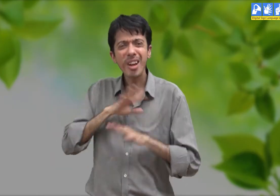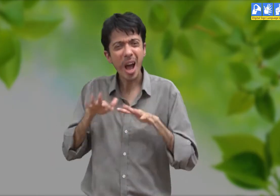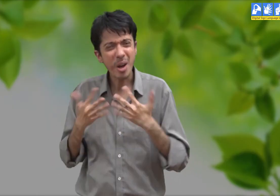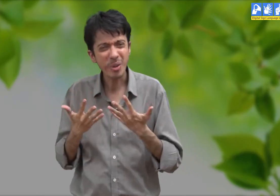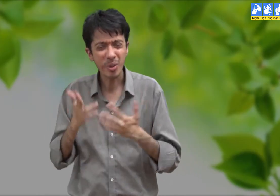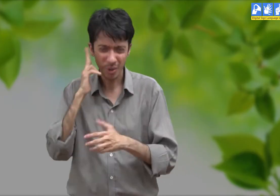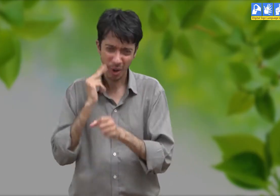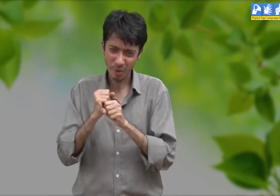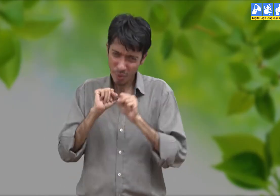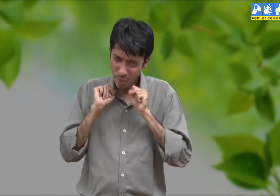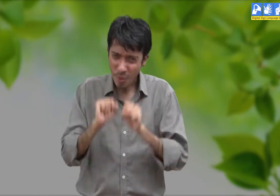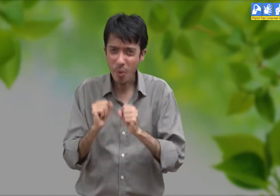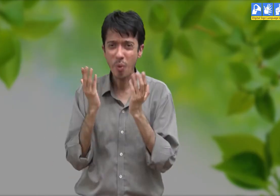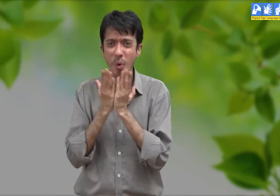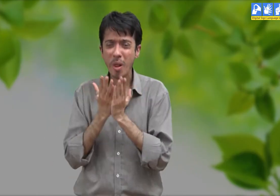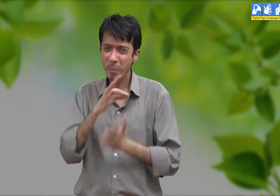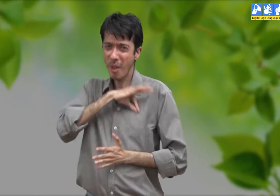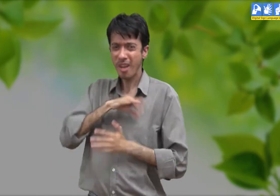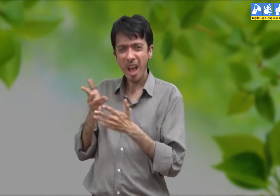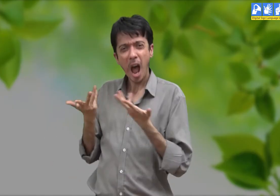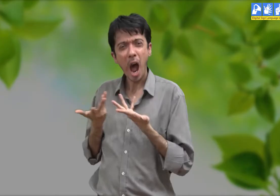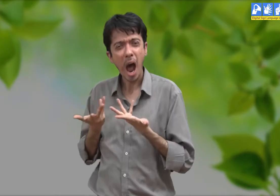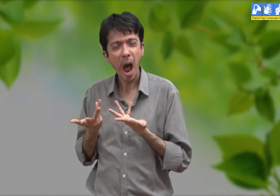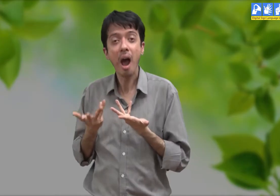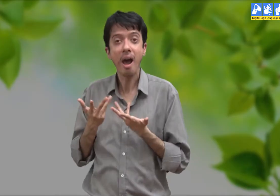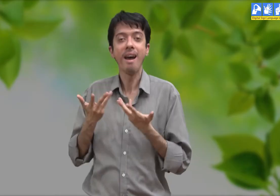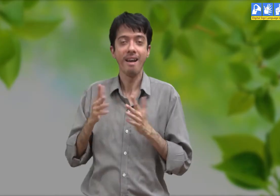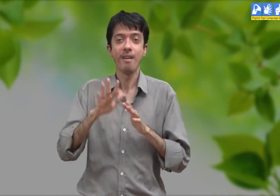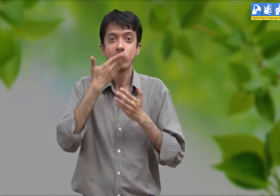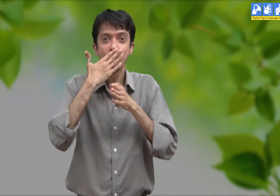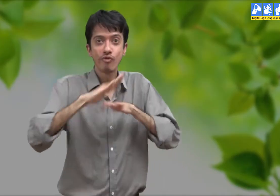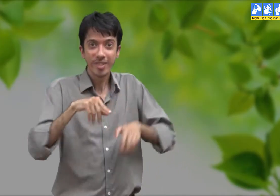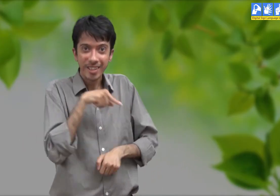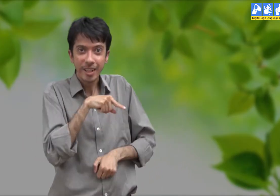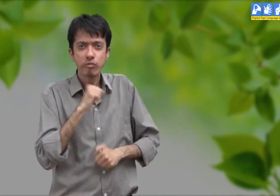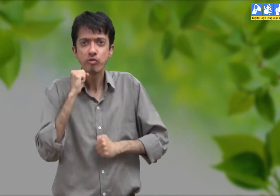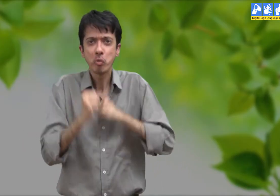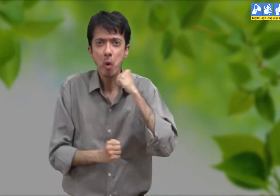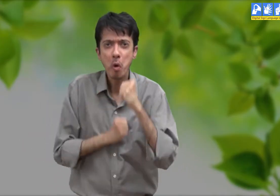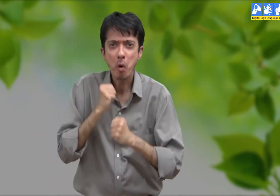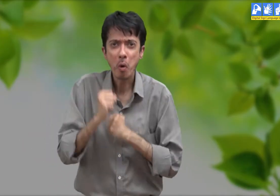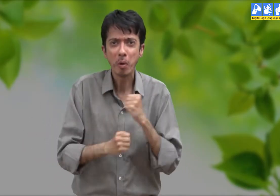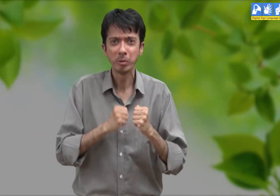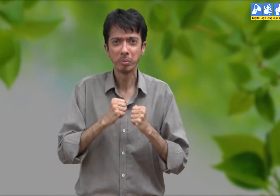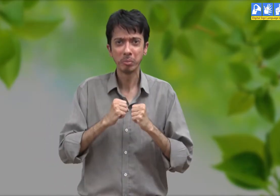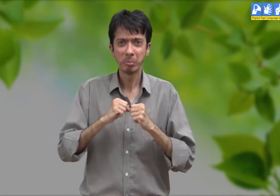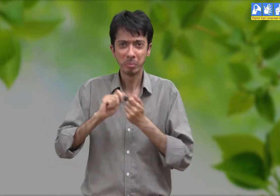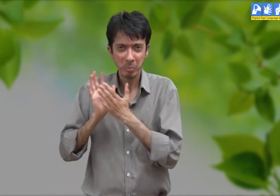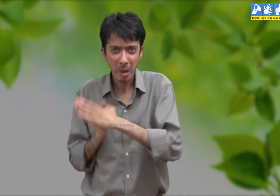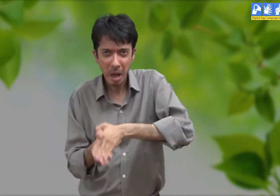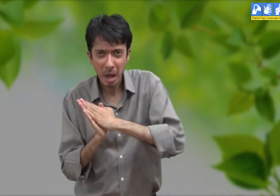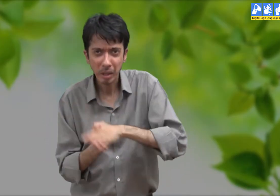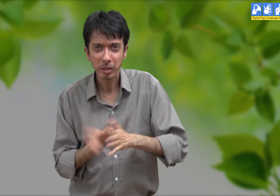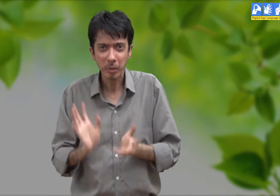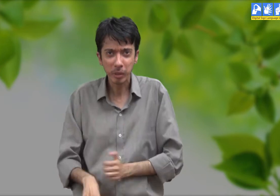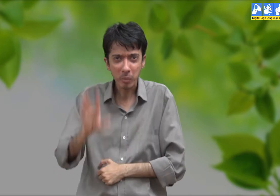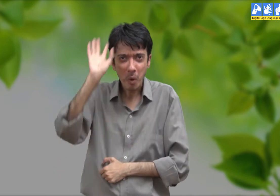his or her role involves welfare of the students and development and growth of the children and teachers their work force.